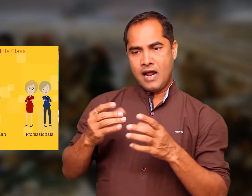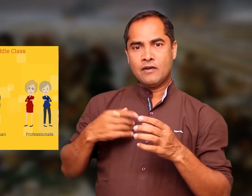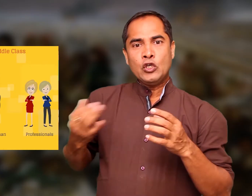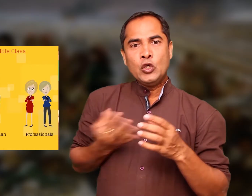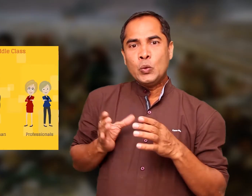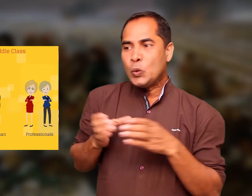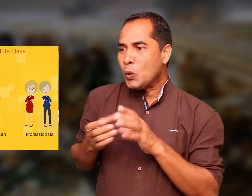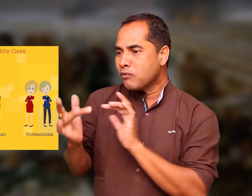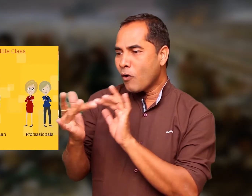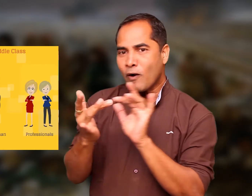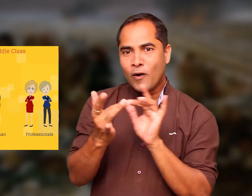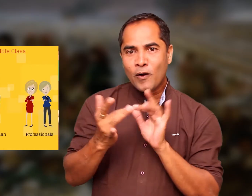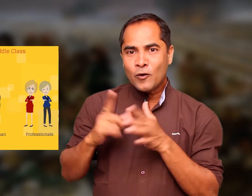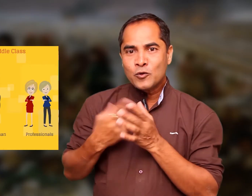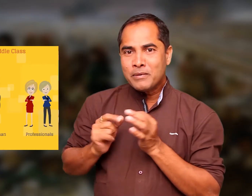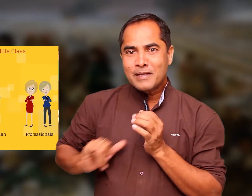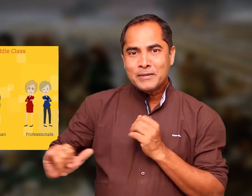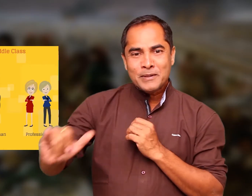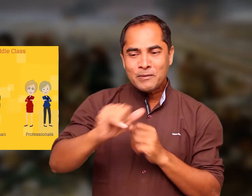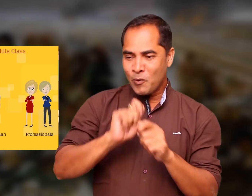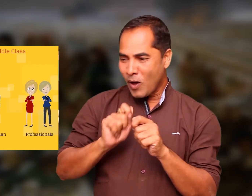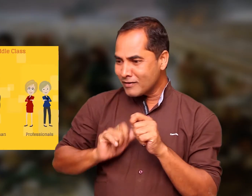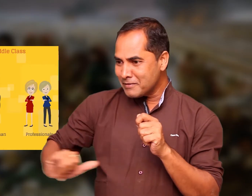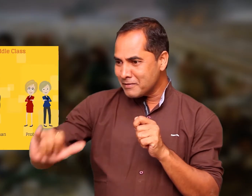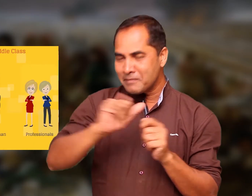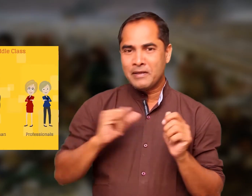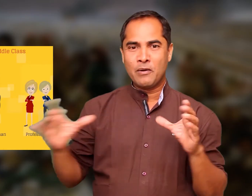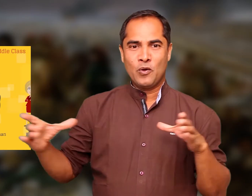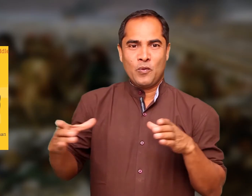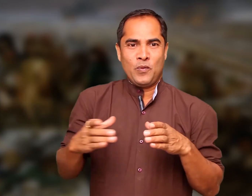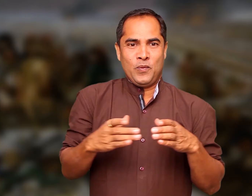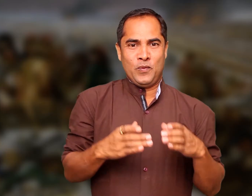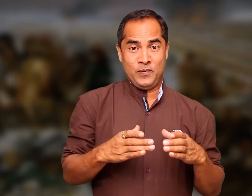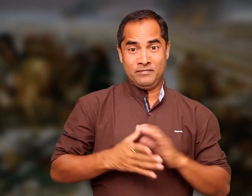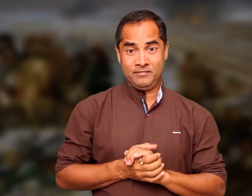The new social groups came into existence.